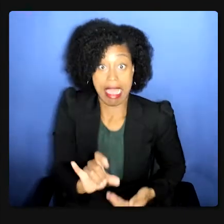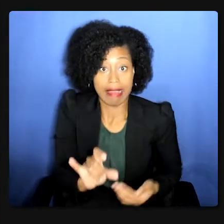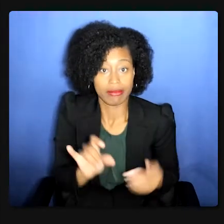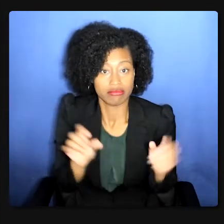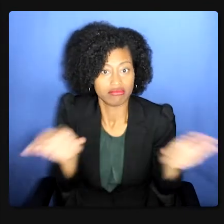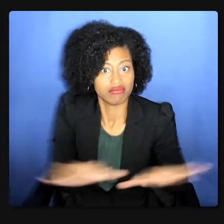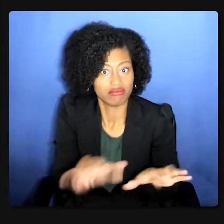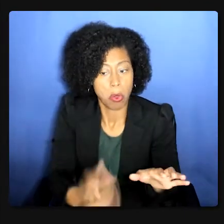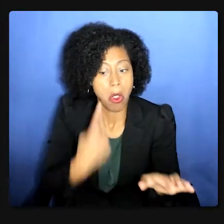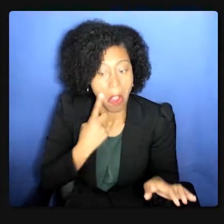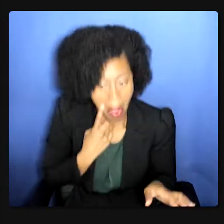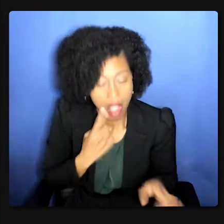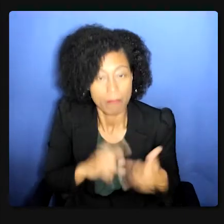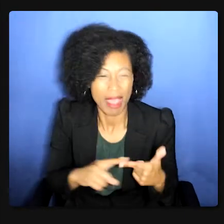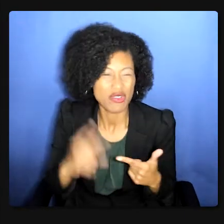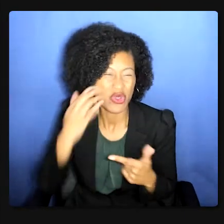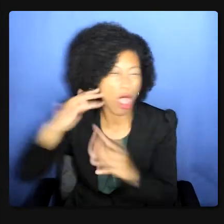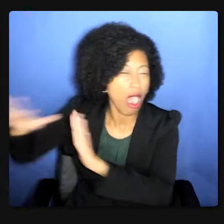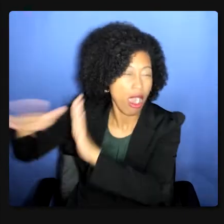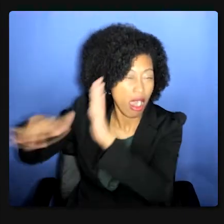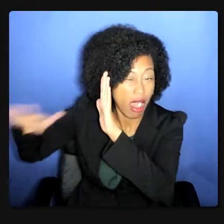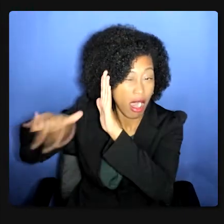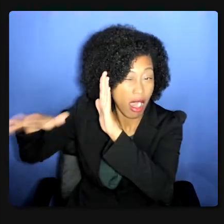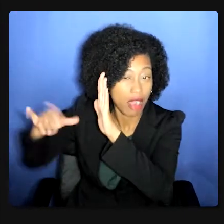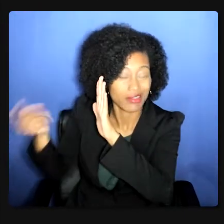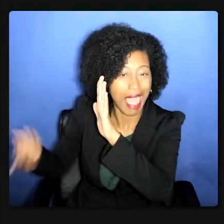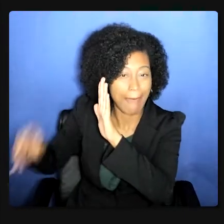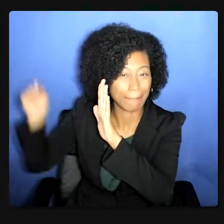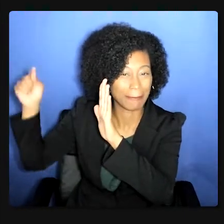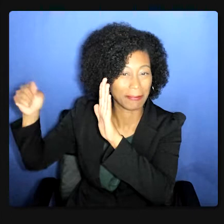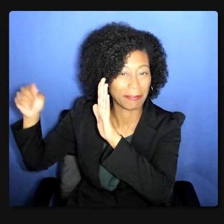Other than that, Kubernetes also has some stuff about service discovery,